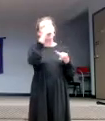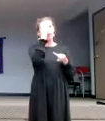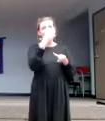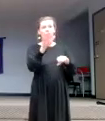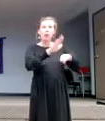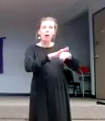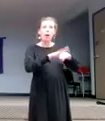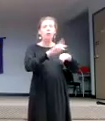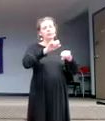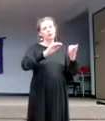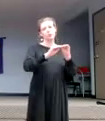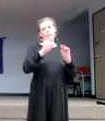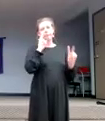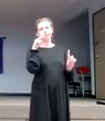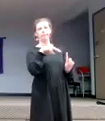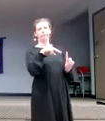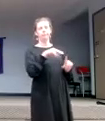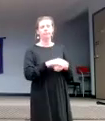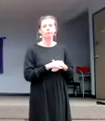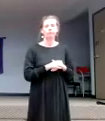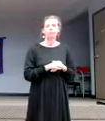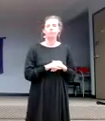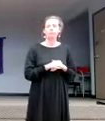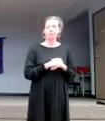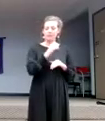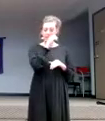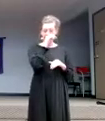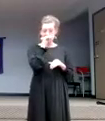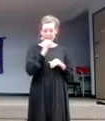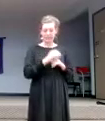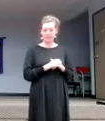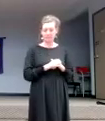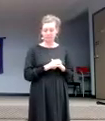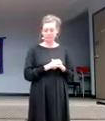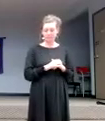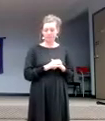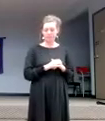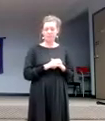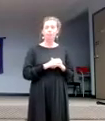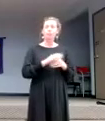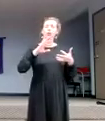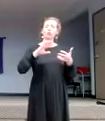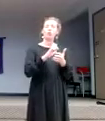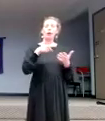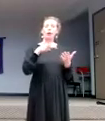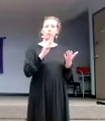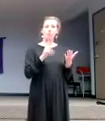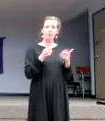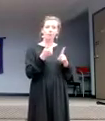is something that needs to be addressed. And a grinder pump there, the last bullet is the